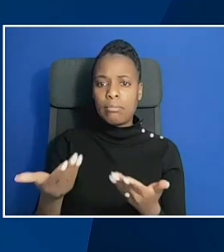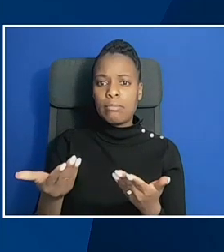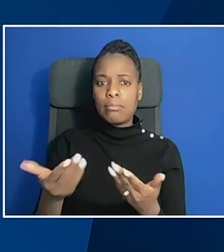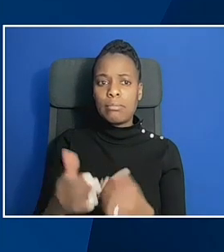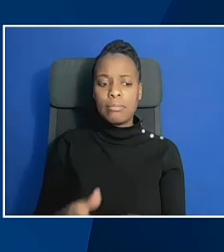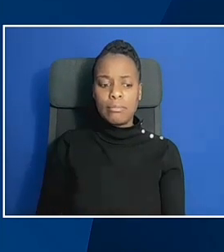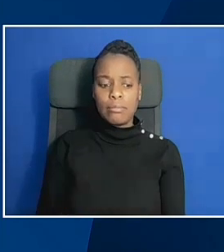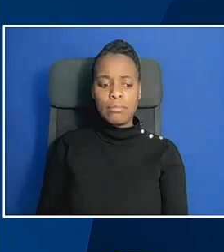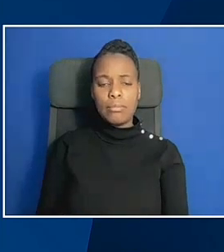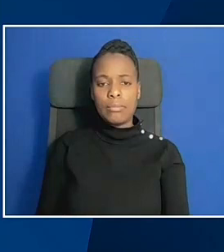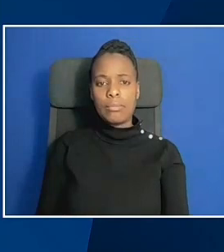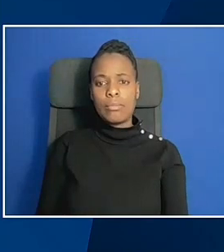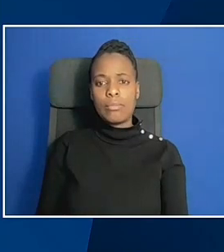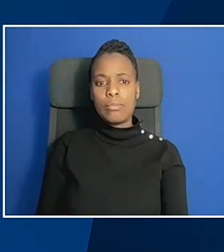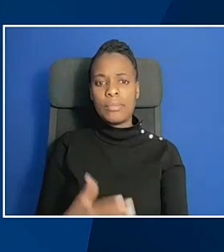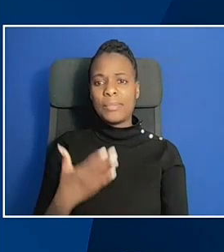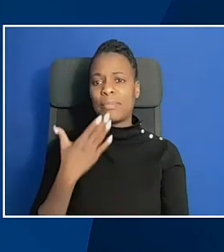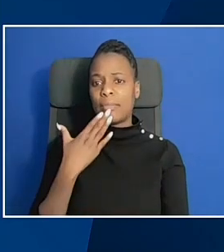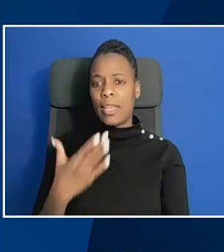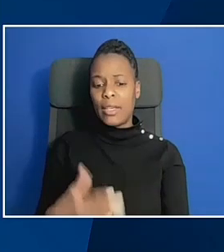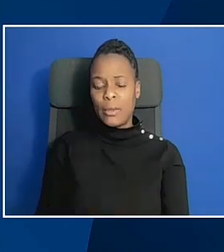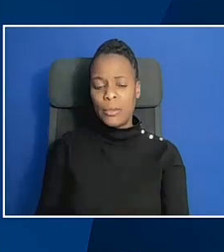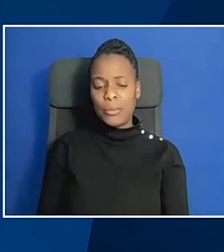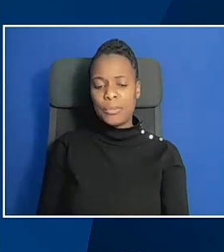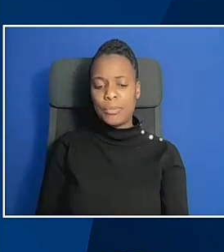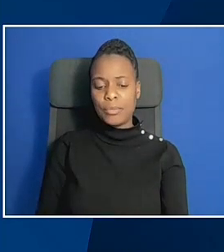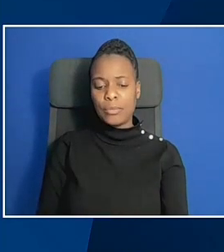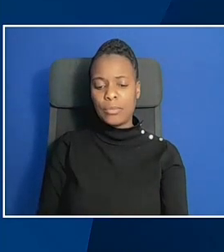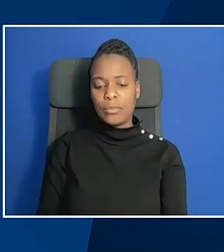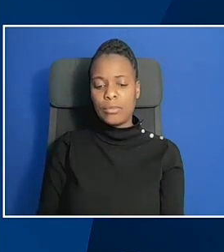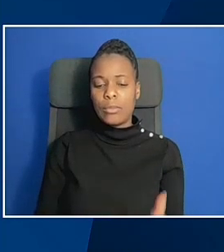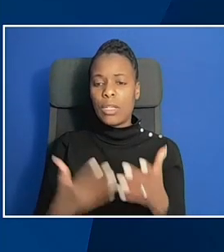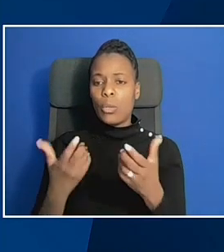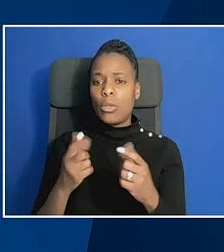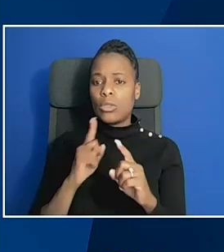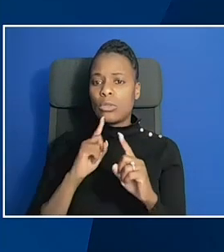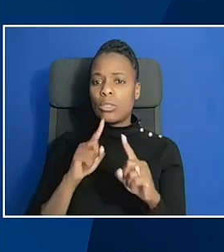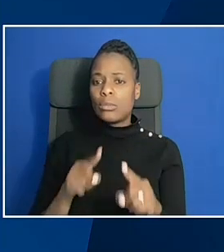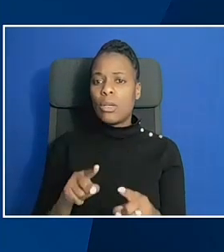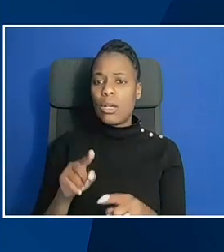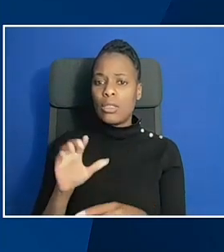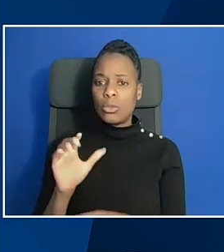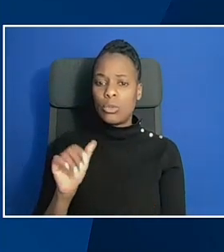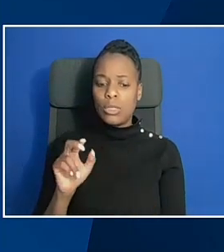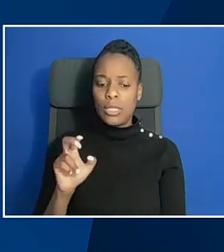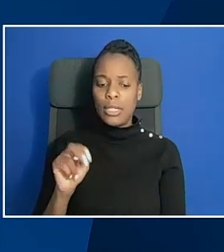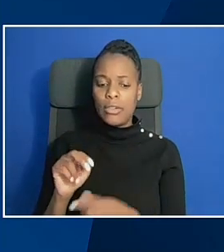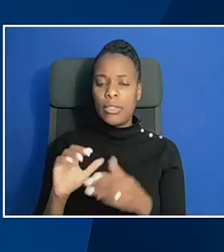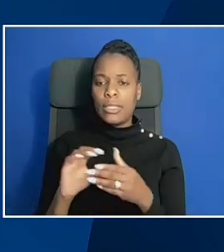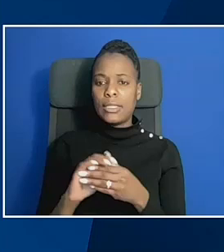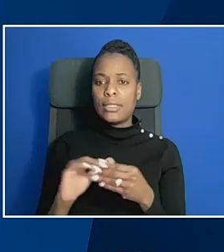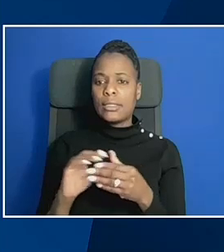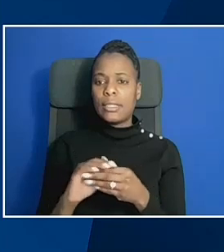Thanks so much. First of all, I want to respond to some of what Carolyn said because I think there's some fundamental differences in